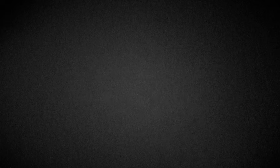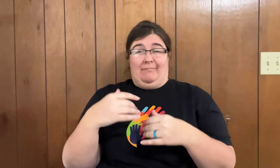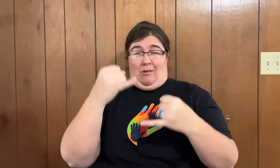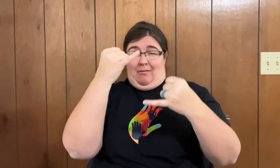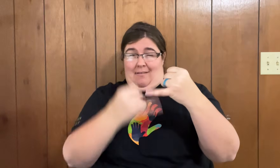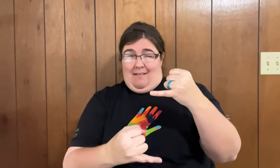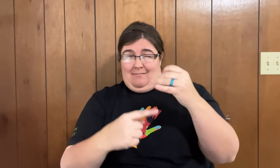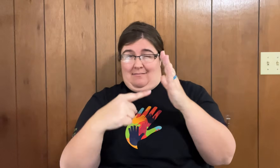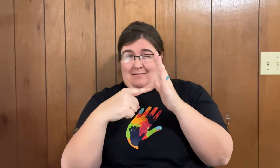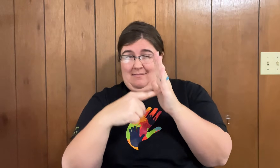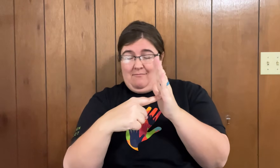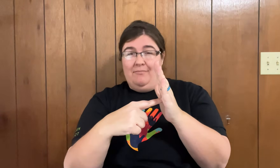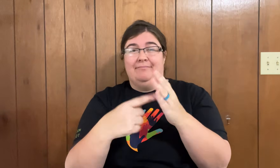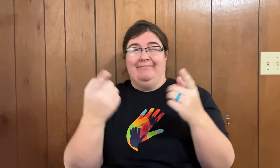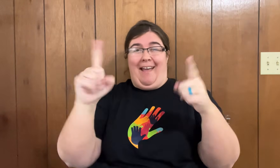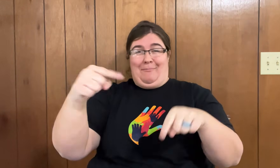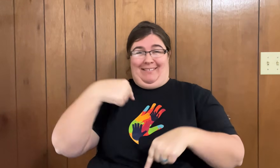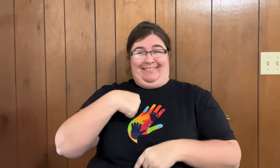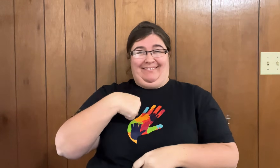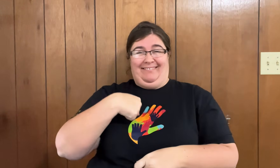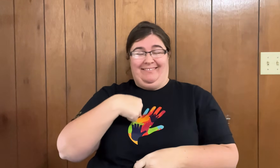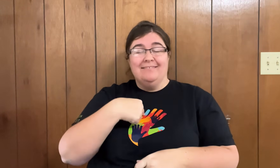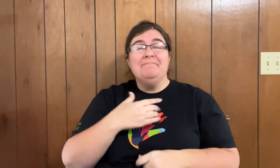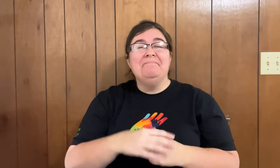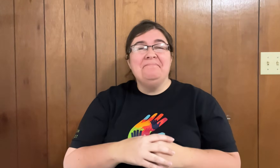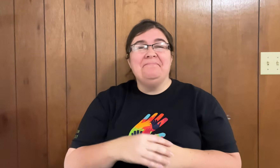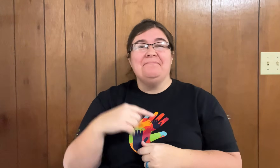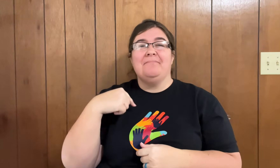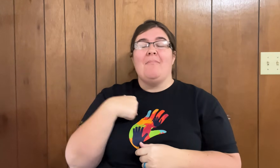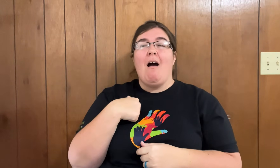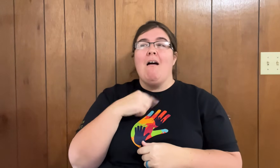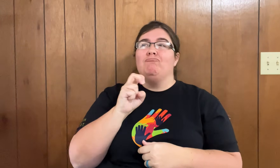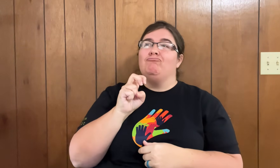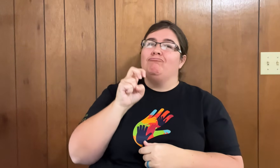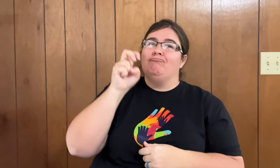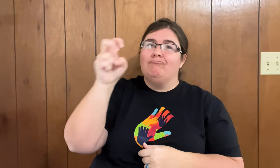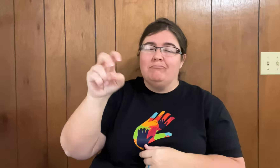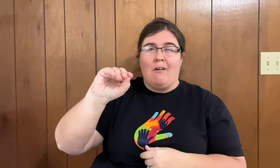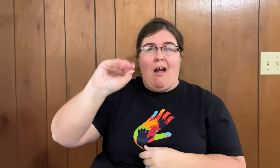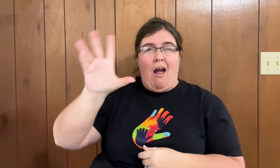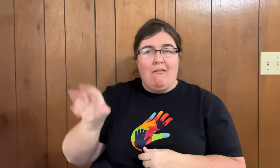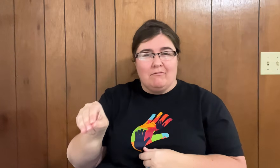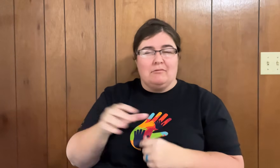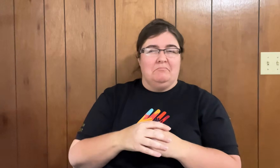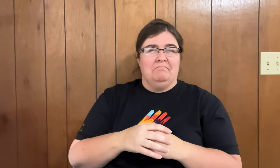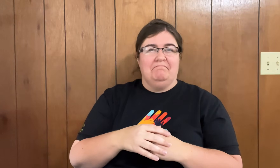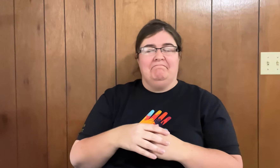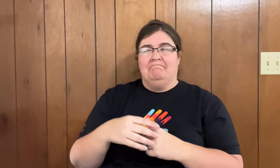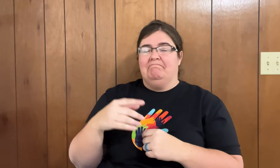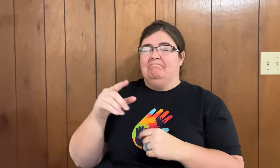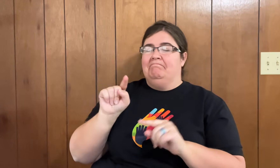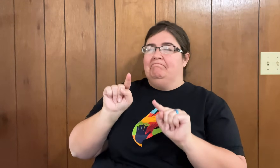My last example today is my own experience. I had traveled to the African continent to